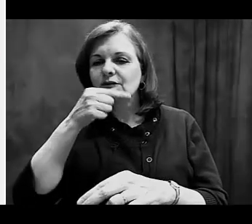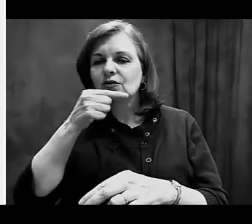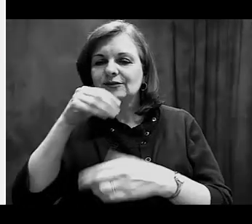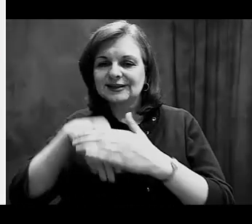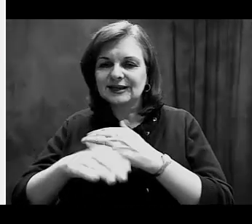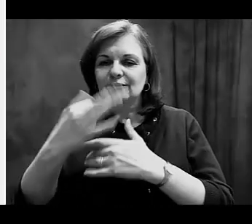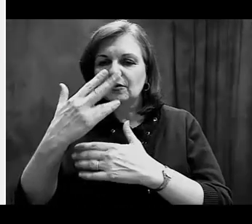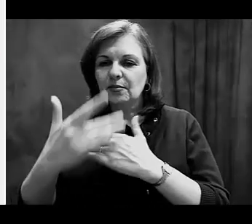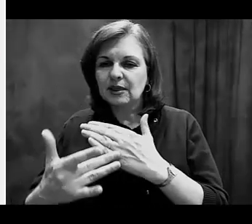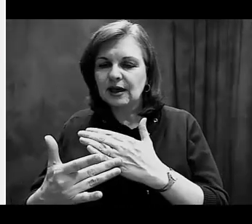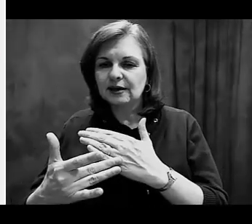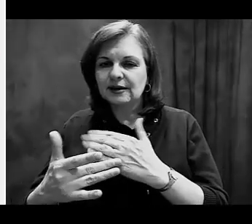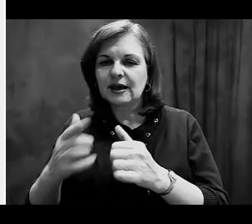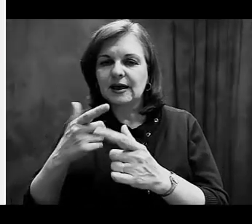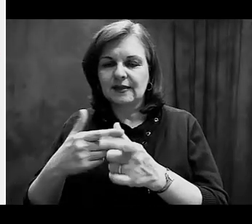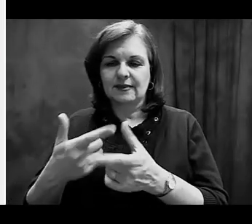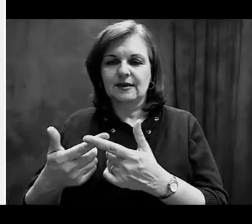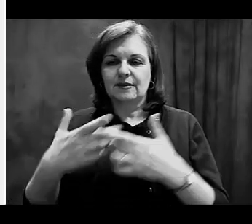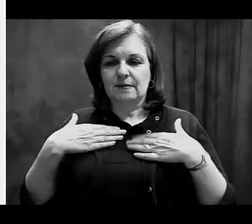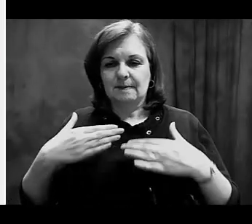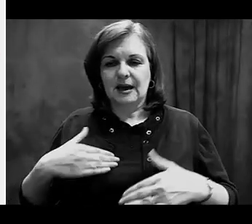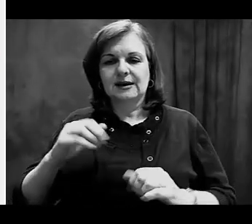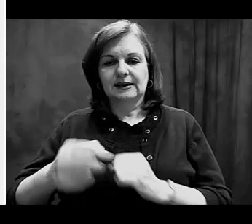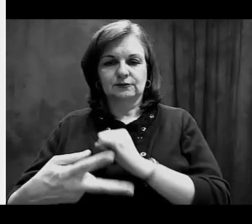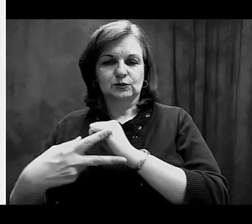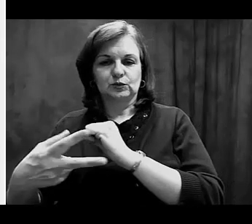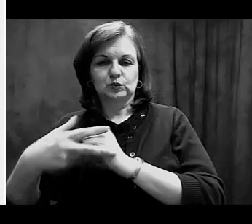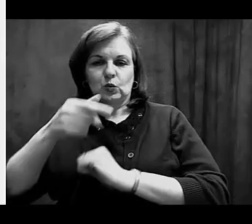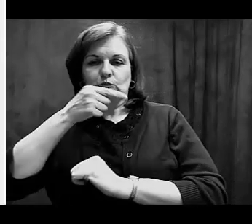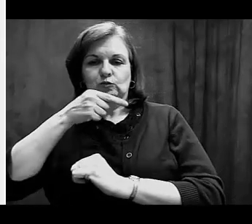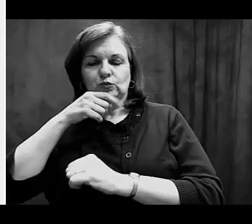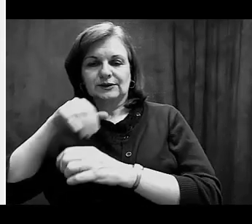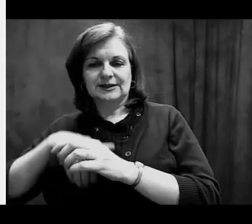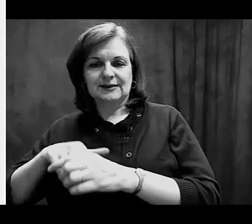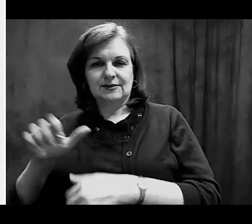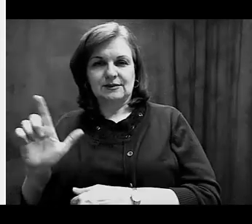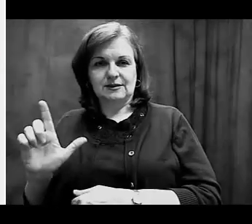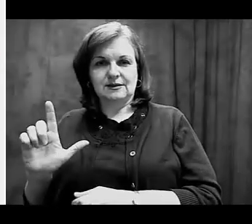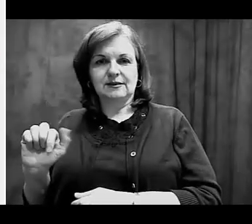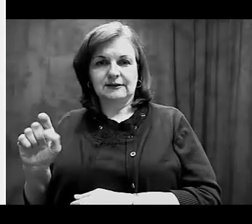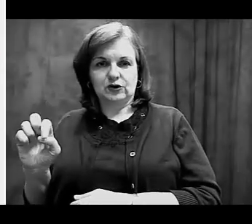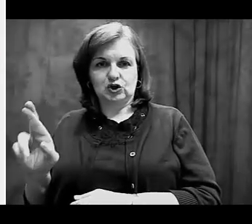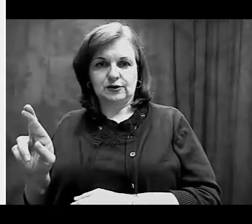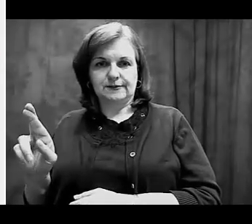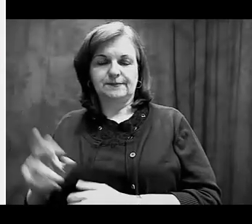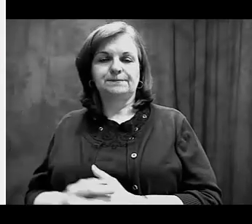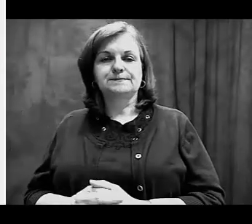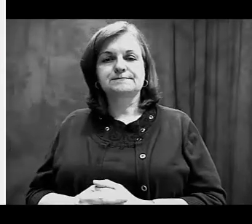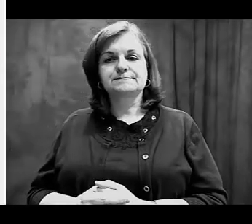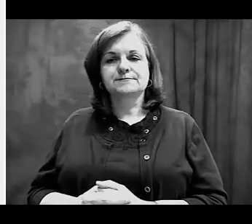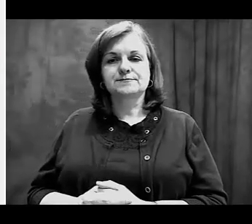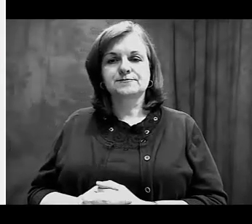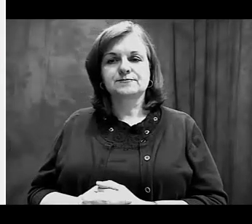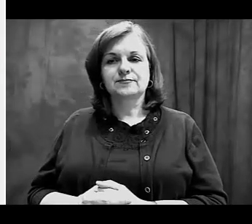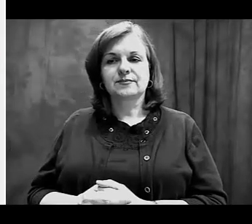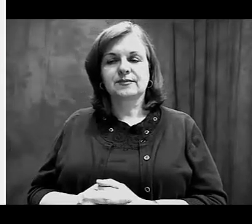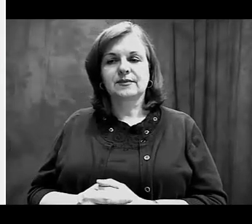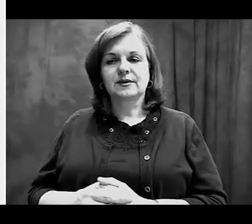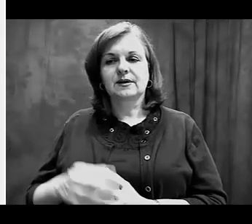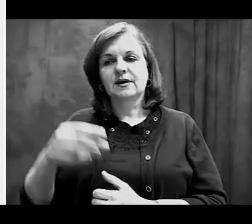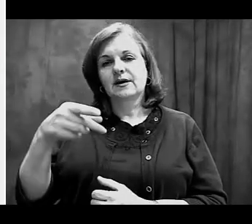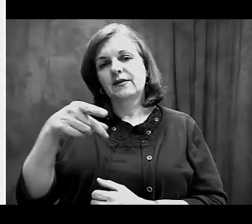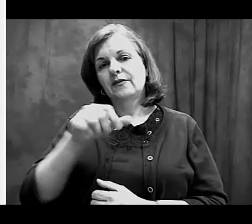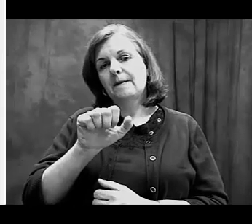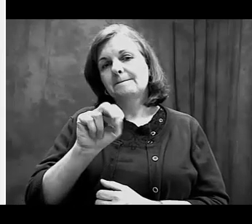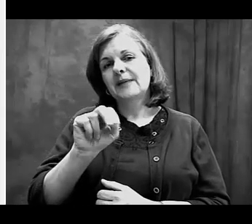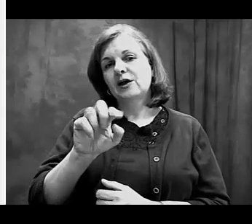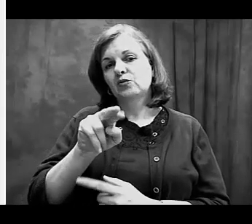into the bloodstream so that we can actually store it in your liver so we're gonna work between the pancreas and the liver to